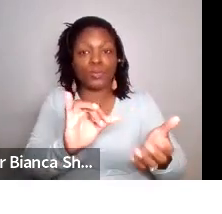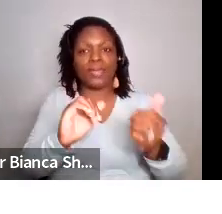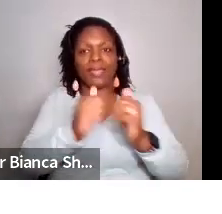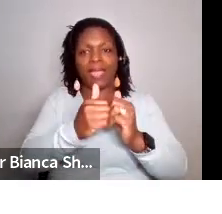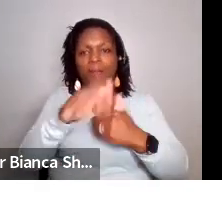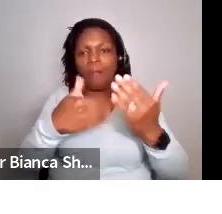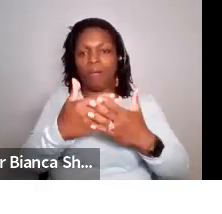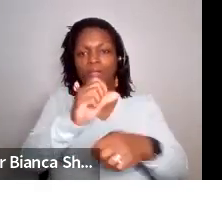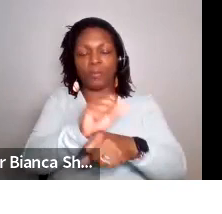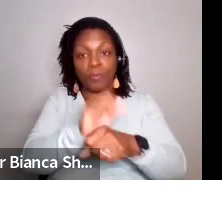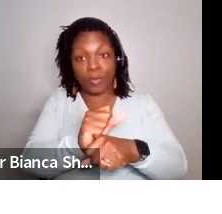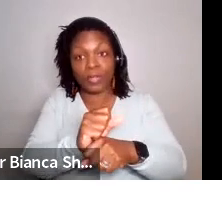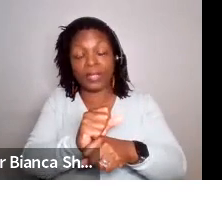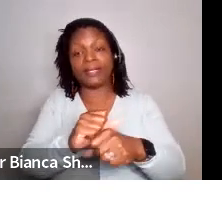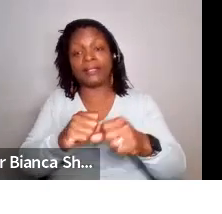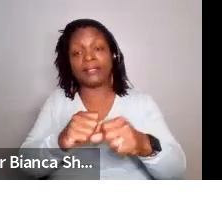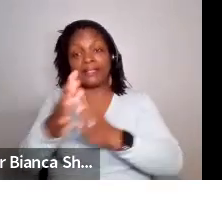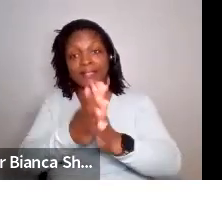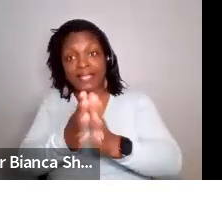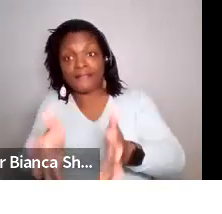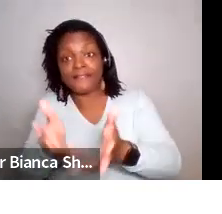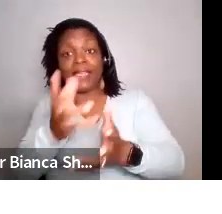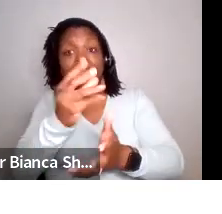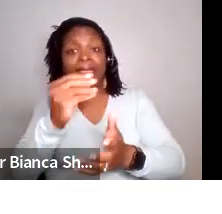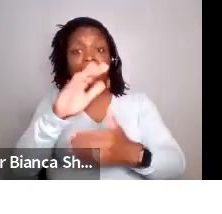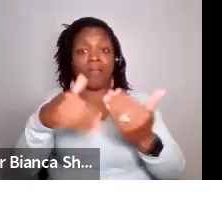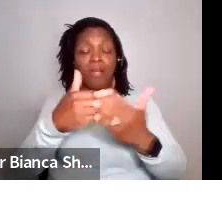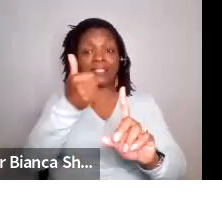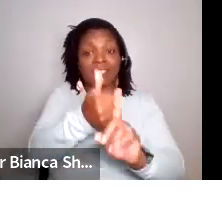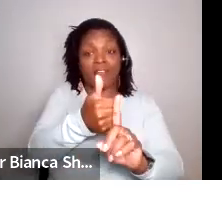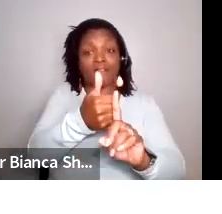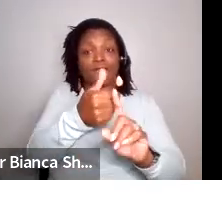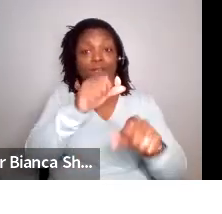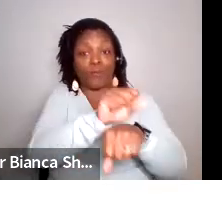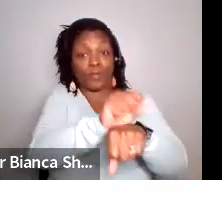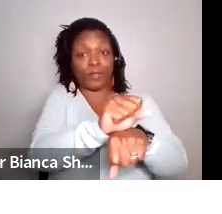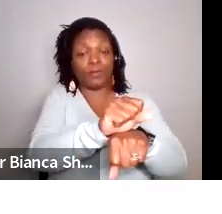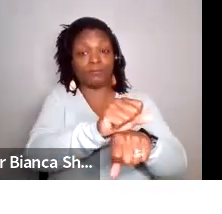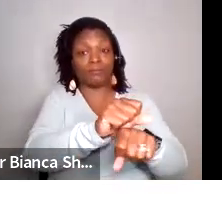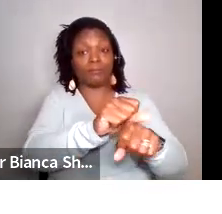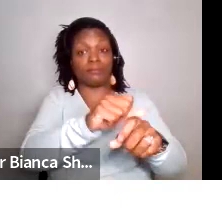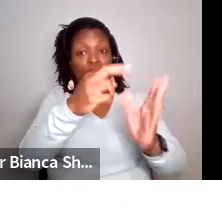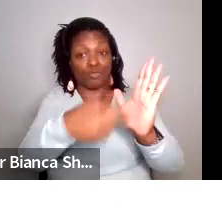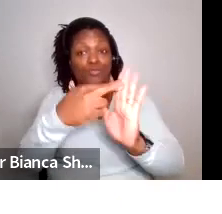incentives plus all the cell employment rules apply. So I just wanted to throw that out.